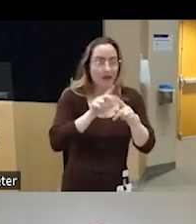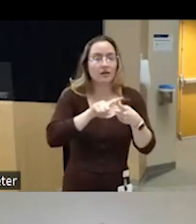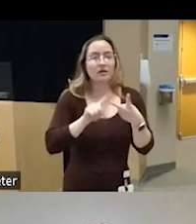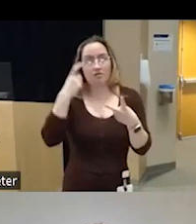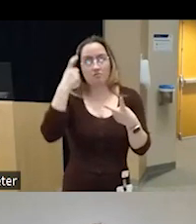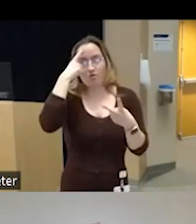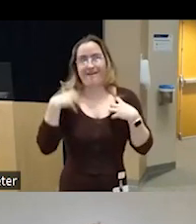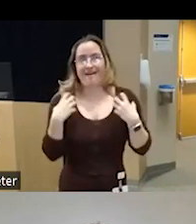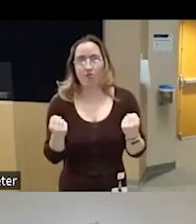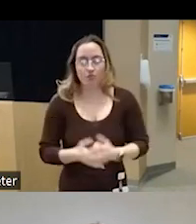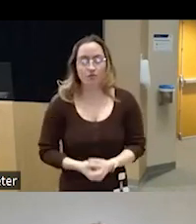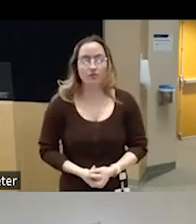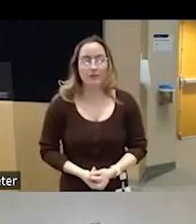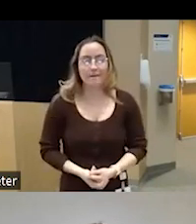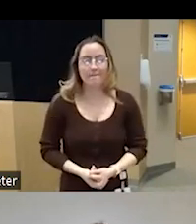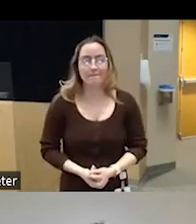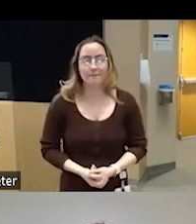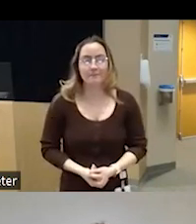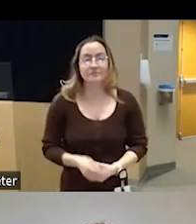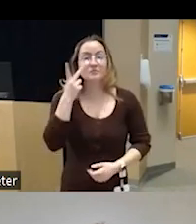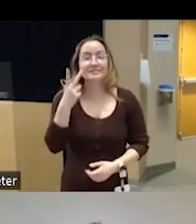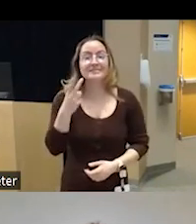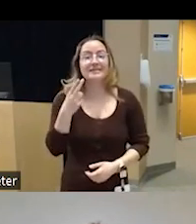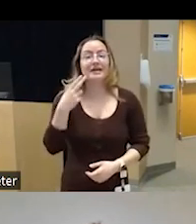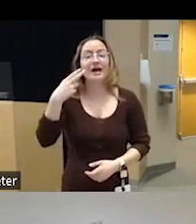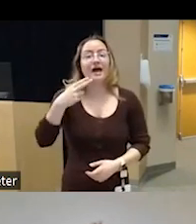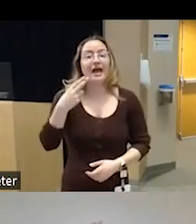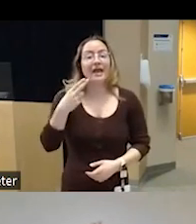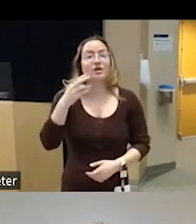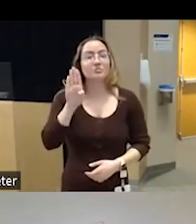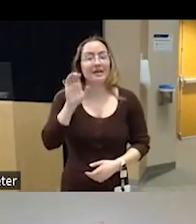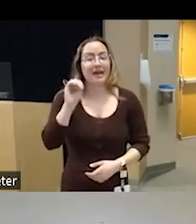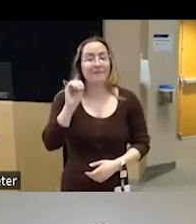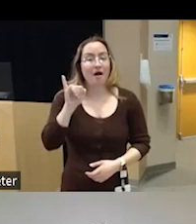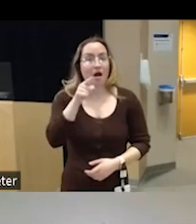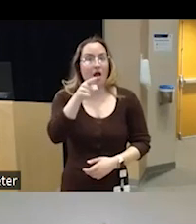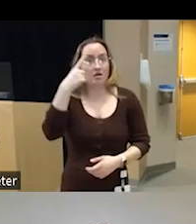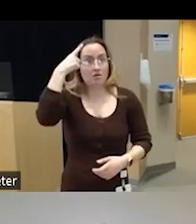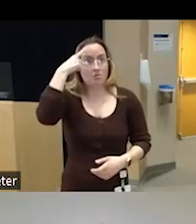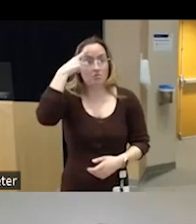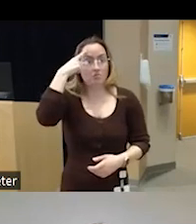so here for each BMI points that was gained. There was one month per